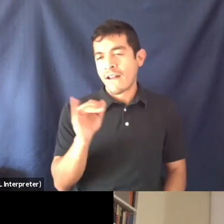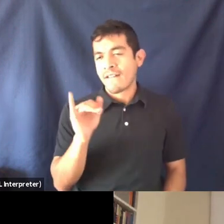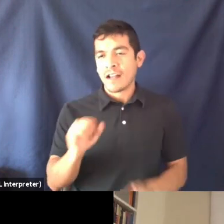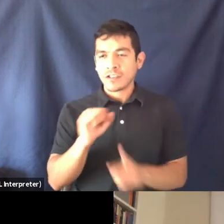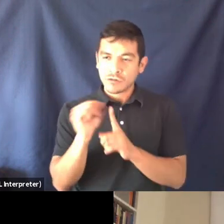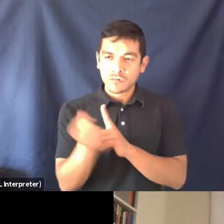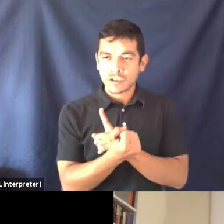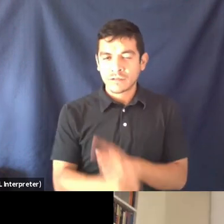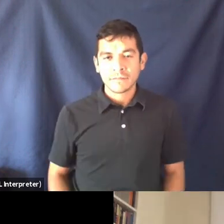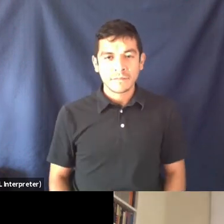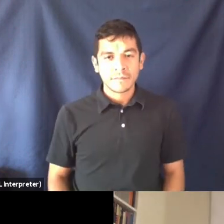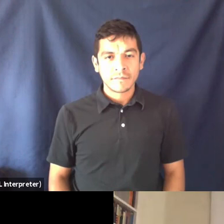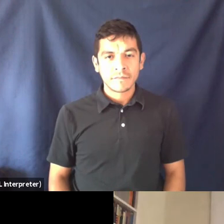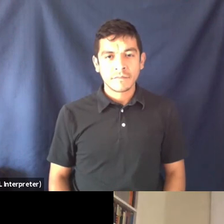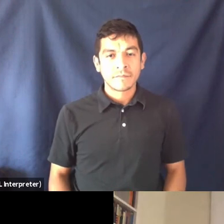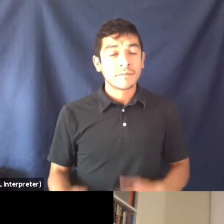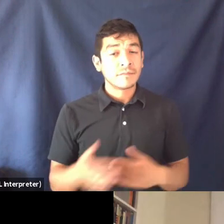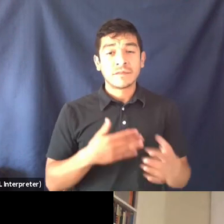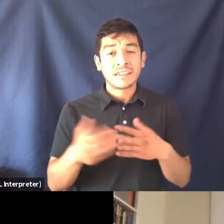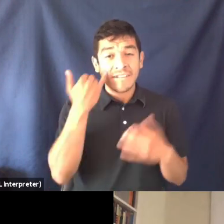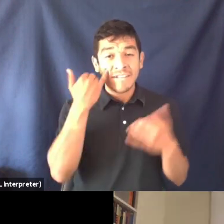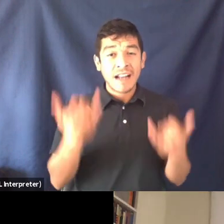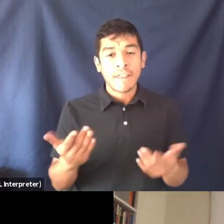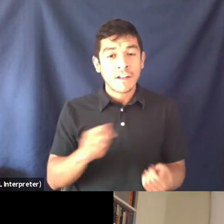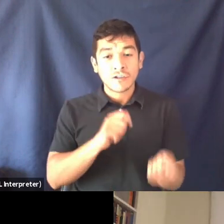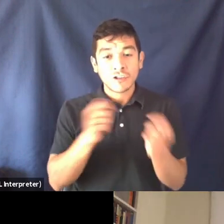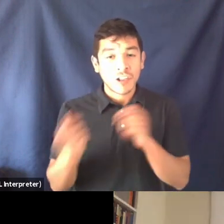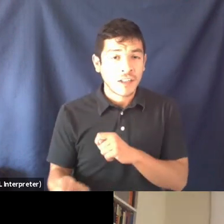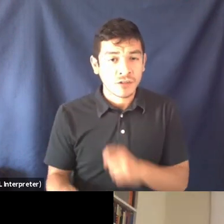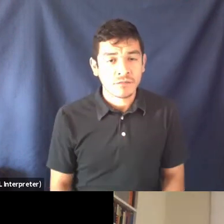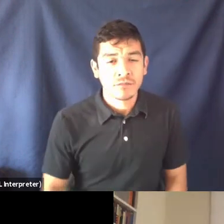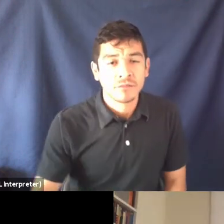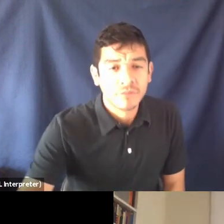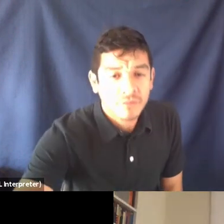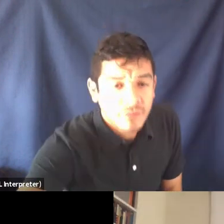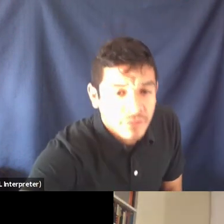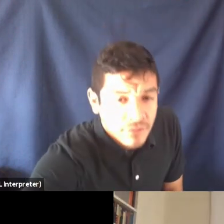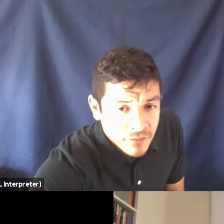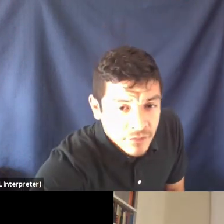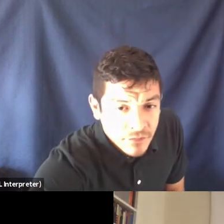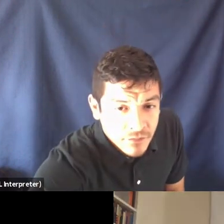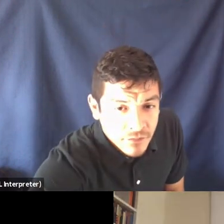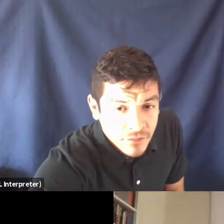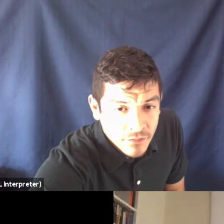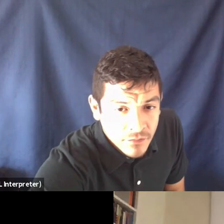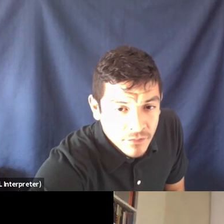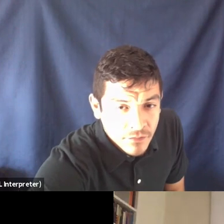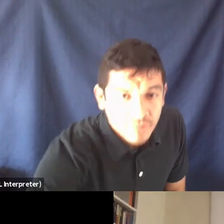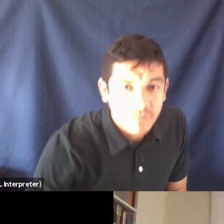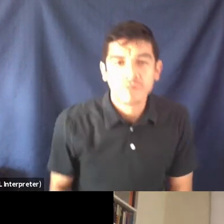even if now, you know, things have changed which is all to one of the films messages which is, you know, the precarity of the status of a being